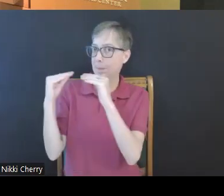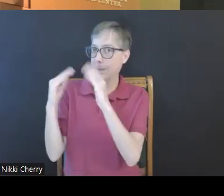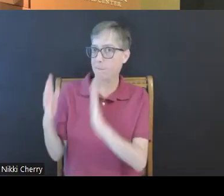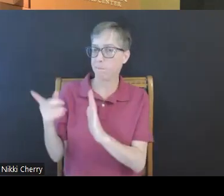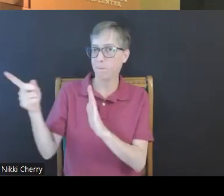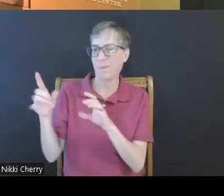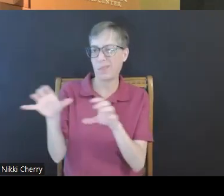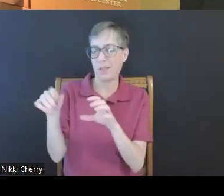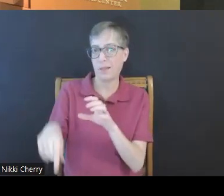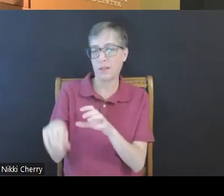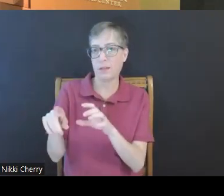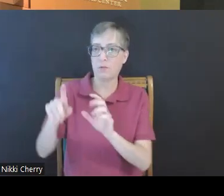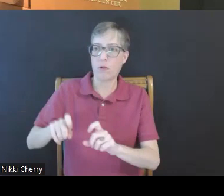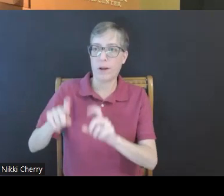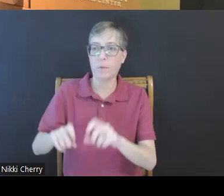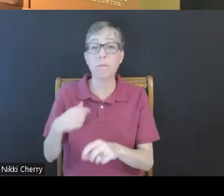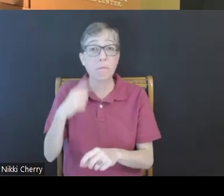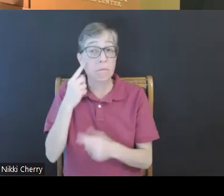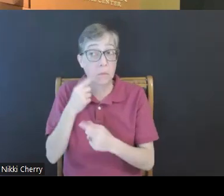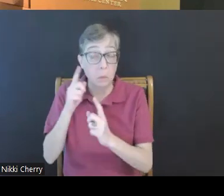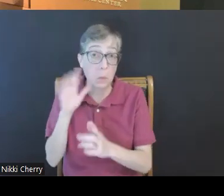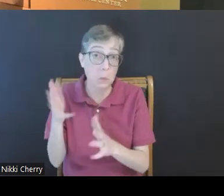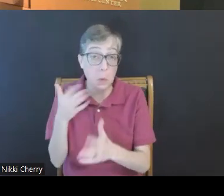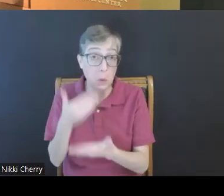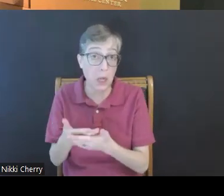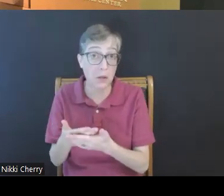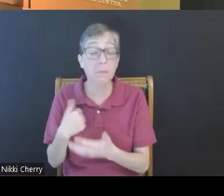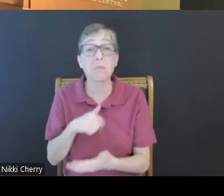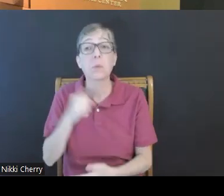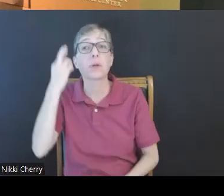I think it worked quite well but we realized that you know a primary care doctor's office